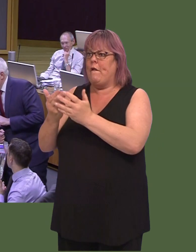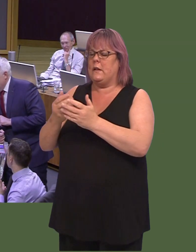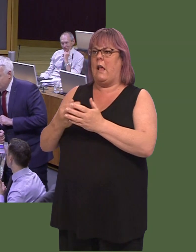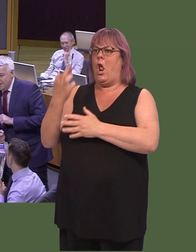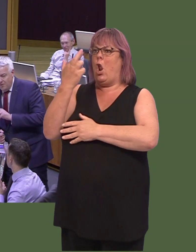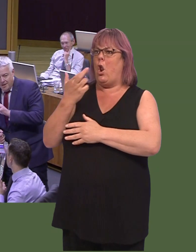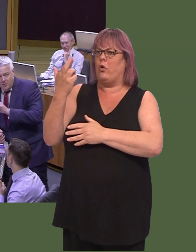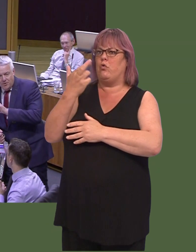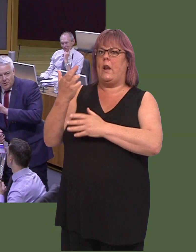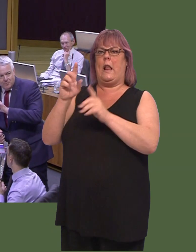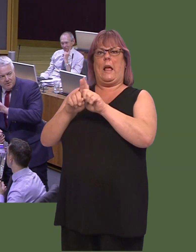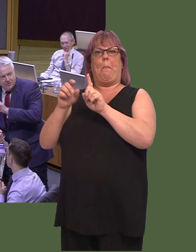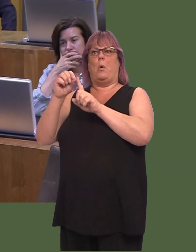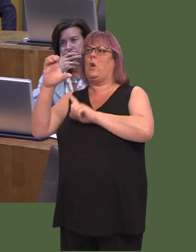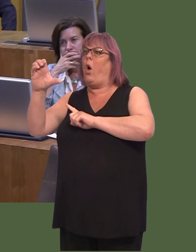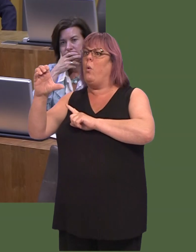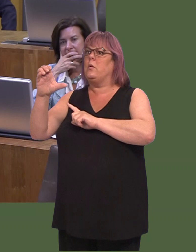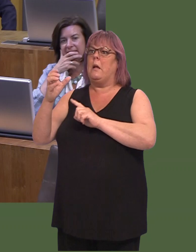Yes, I know it hurts, but you've got to listen.